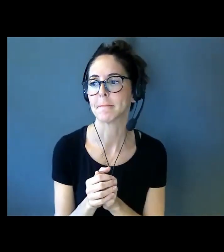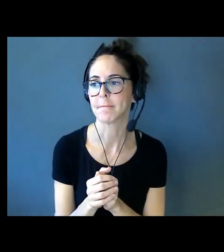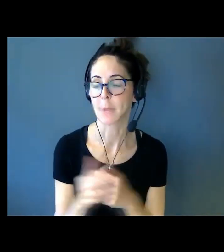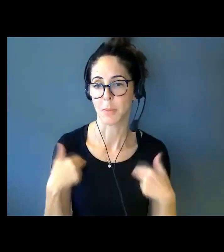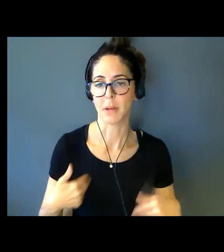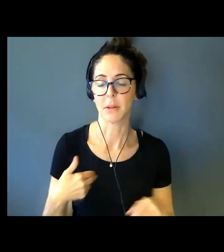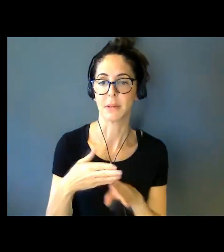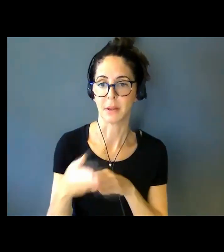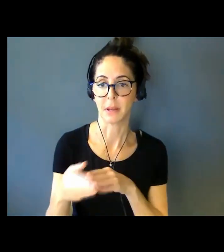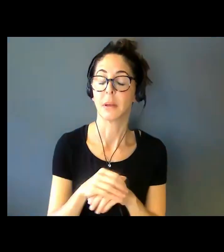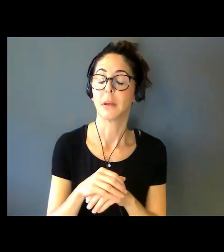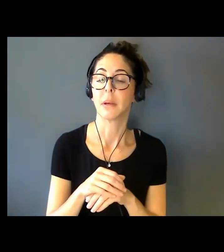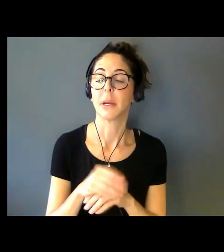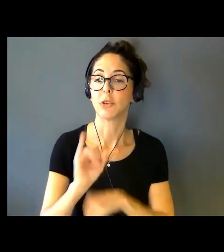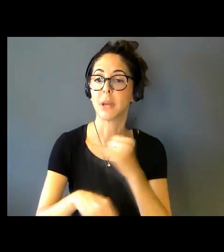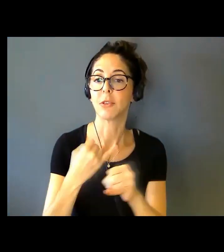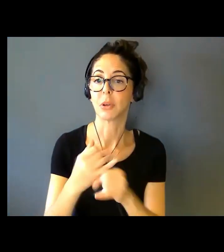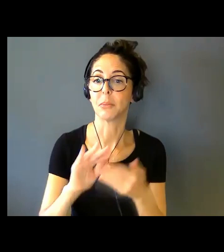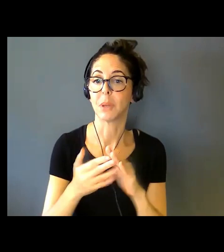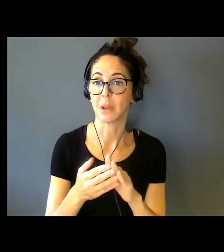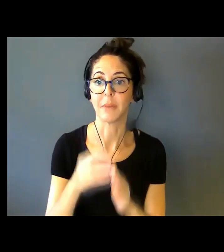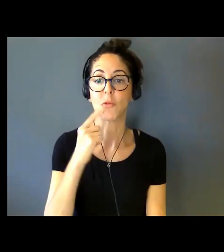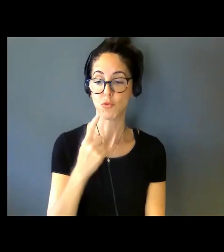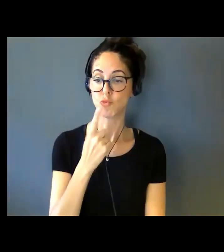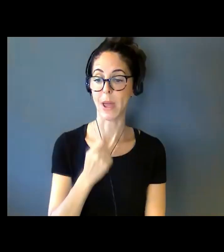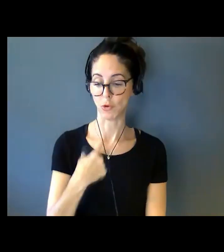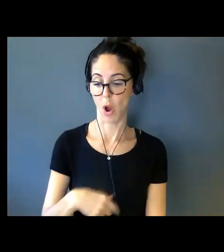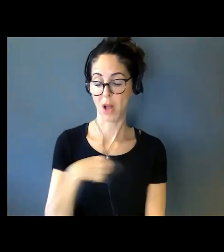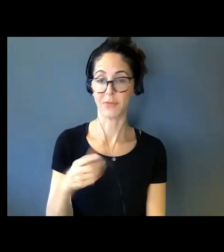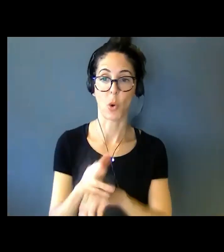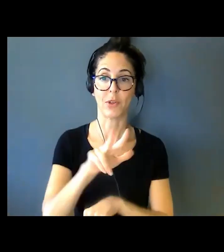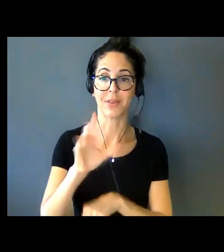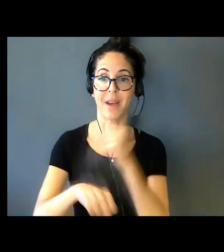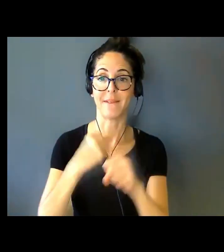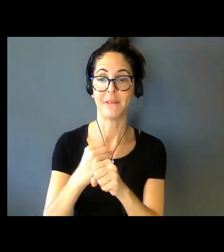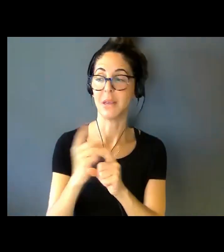International Committee of the Red Cross for more than 25 years, in which I have led the physical